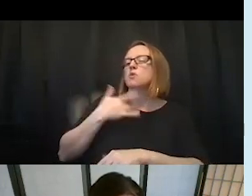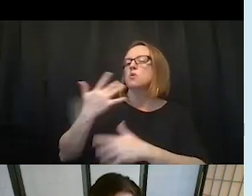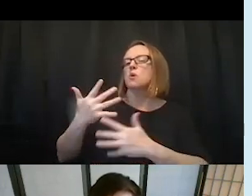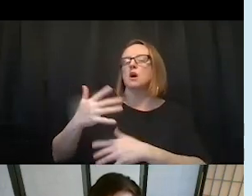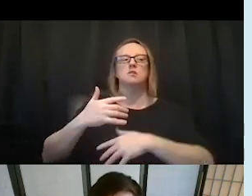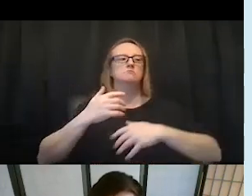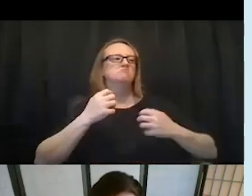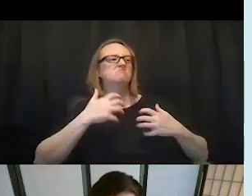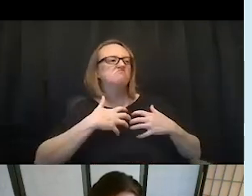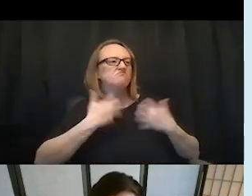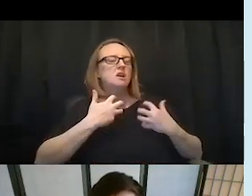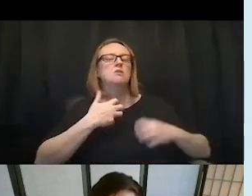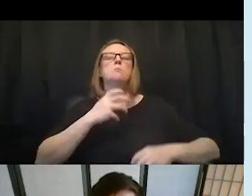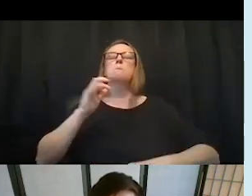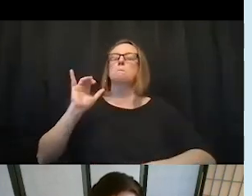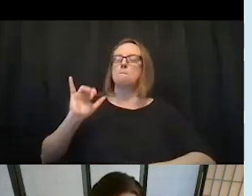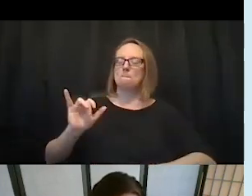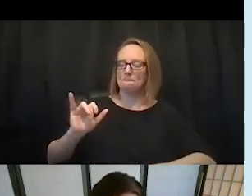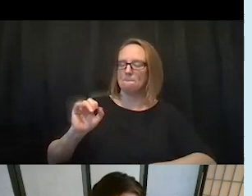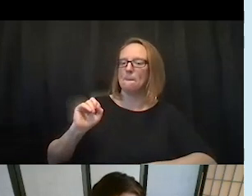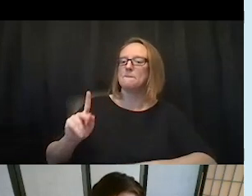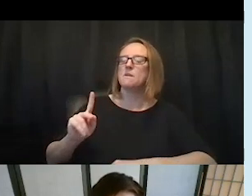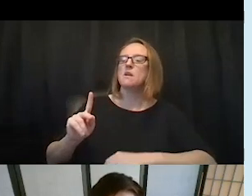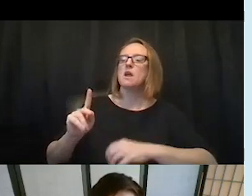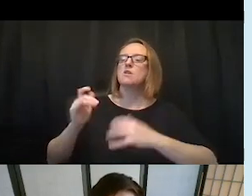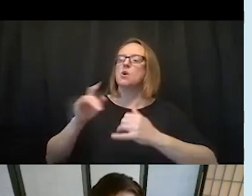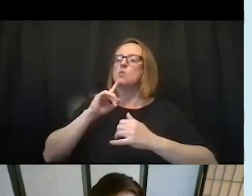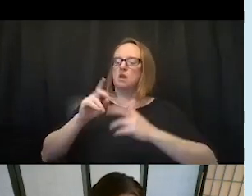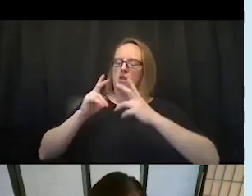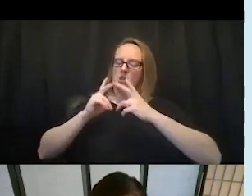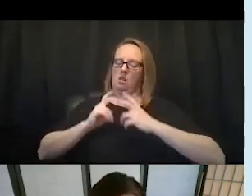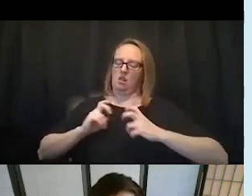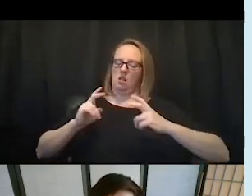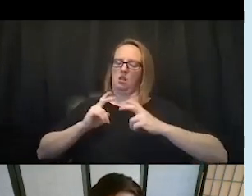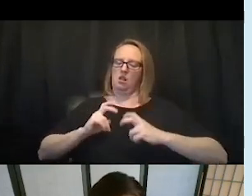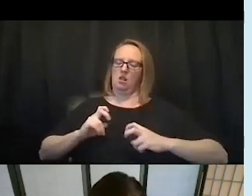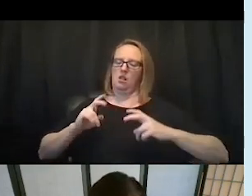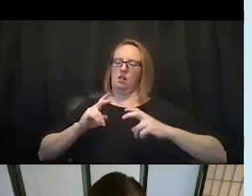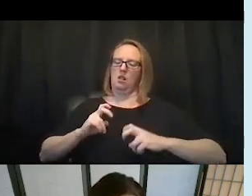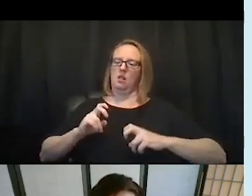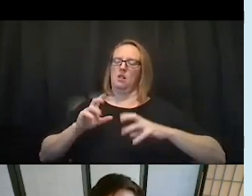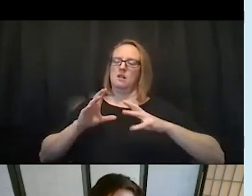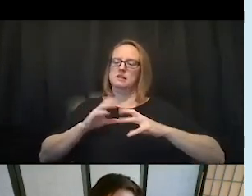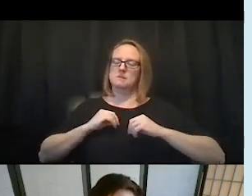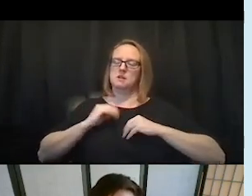changes it might intensify but then afterwards it starts to feel like sadness and despair and- and